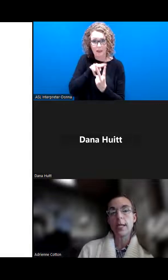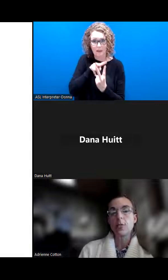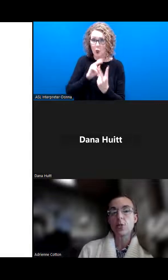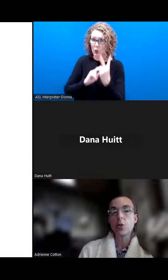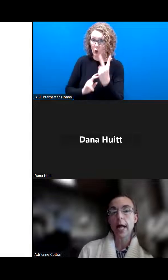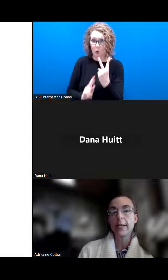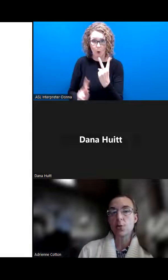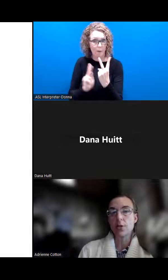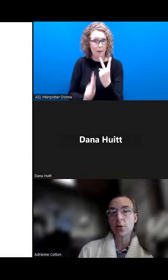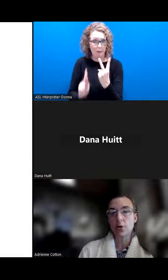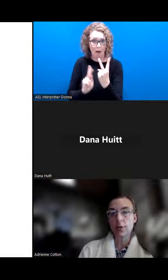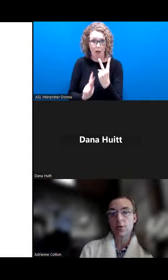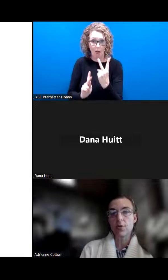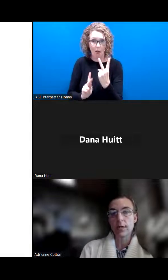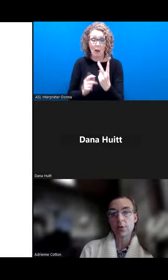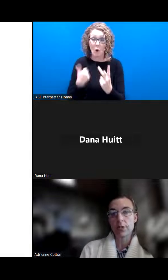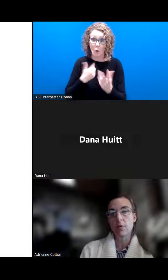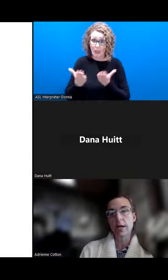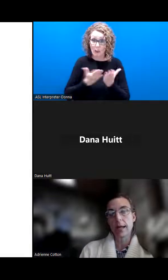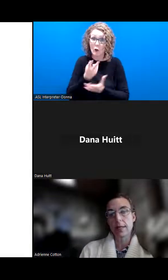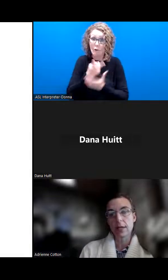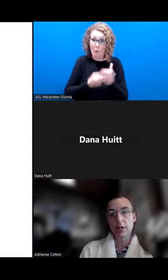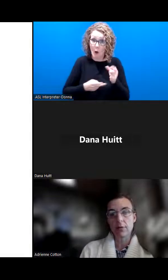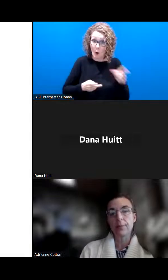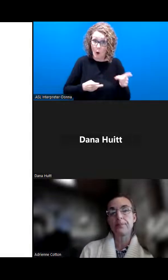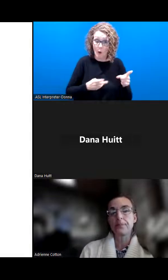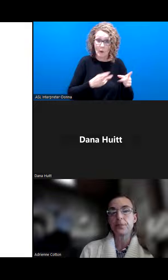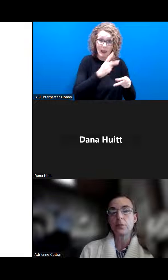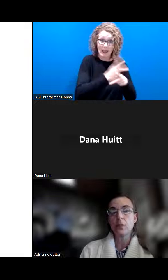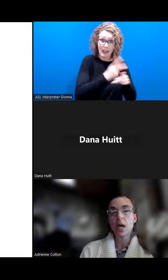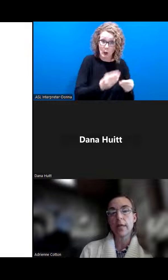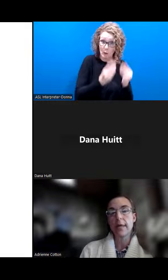, and that tends to leave us with very little